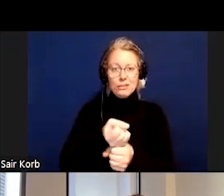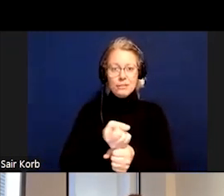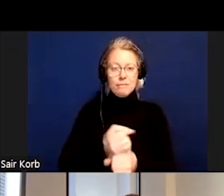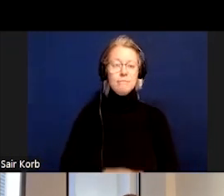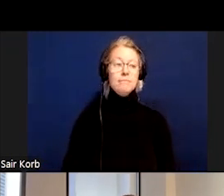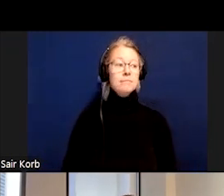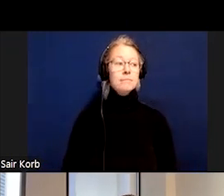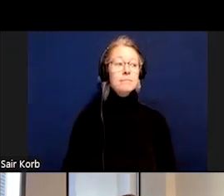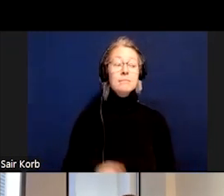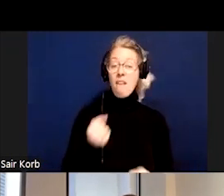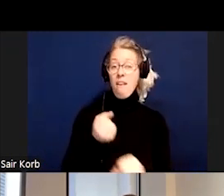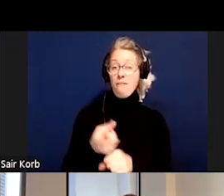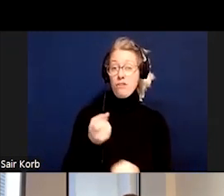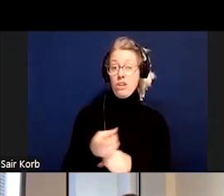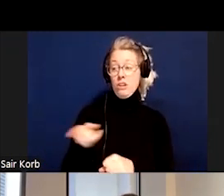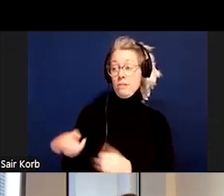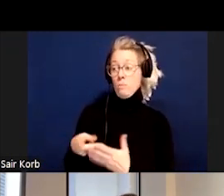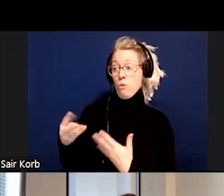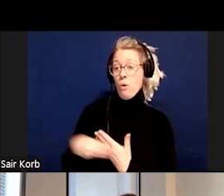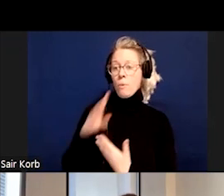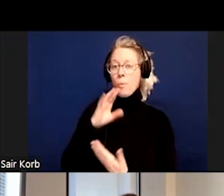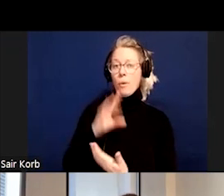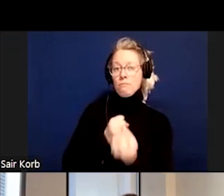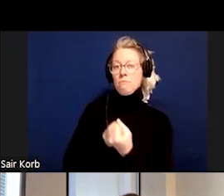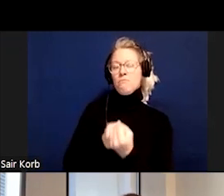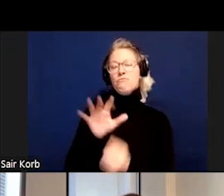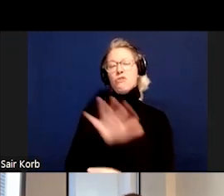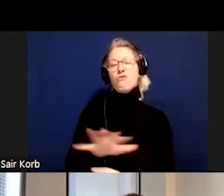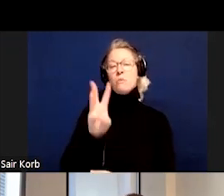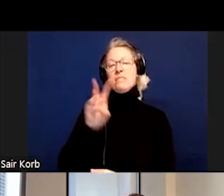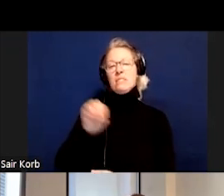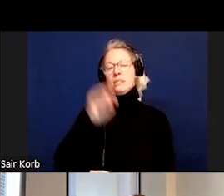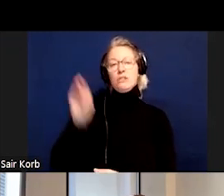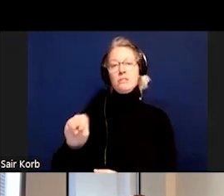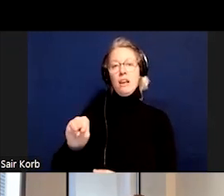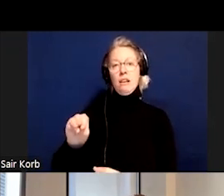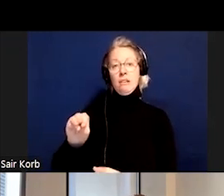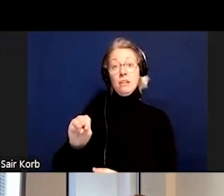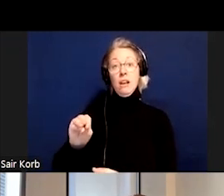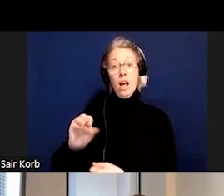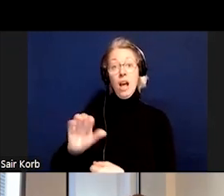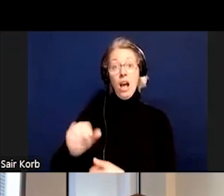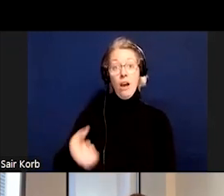around 60 per cent of the grant requests that we receive. The program will open earlier